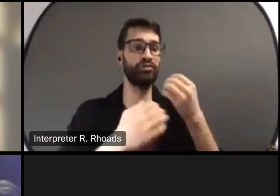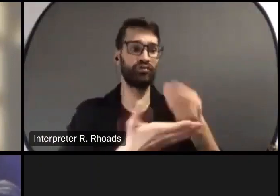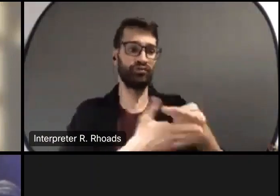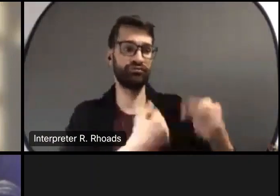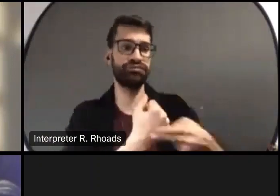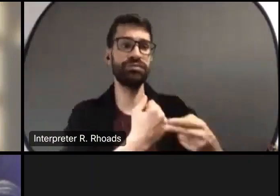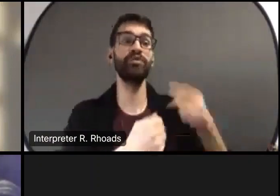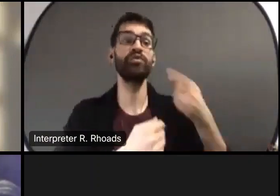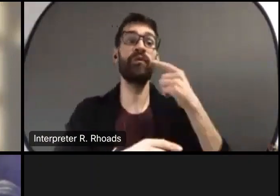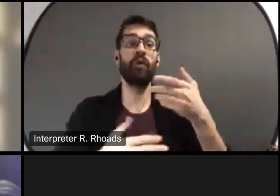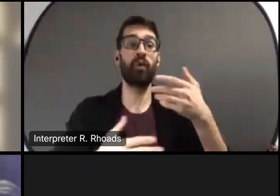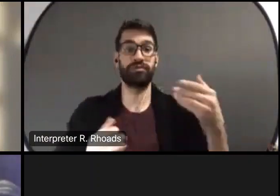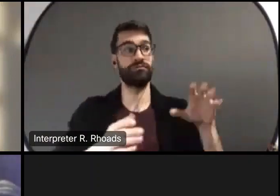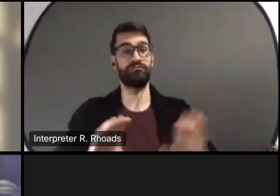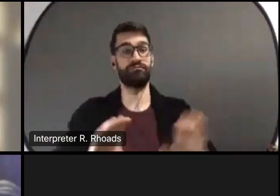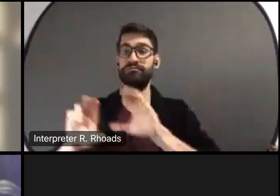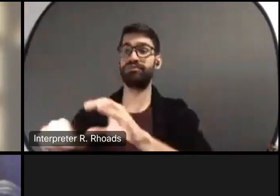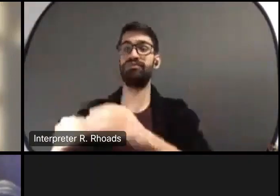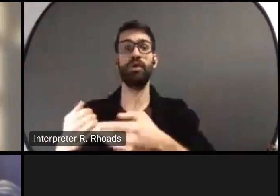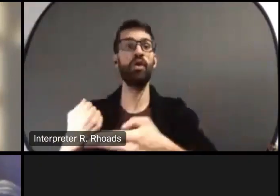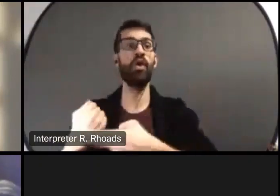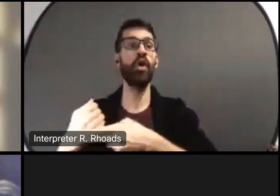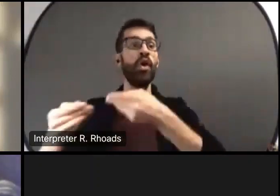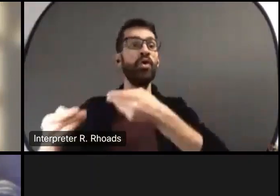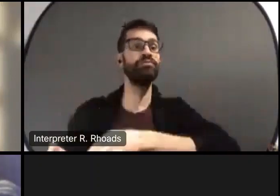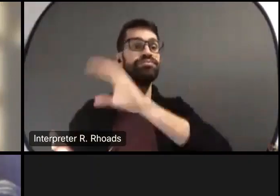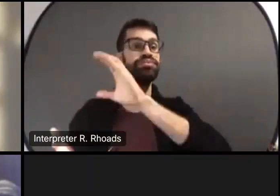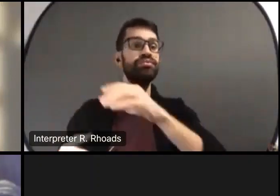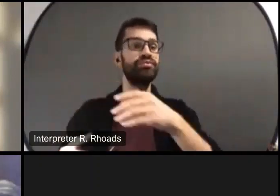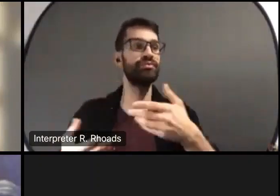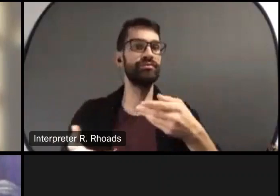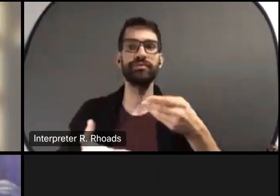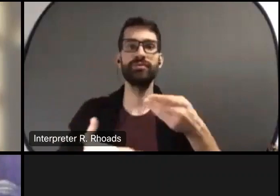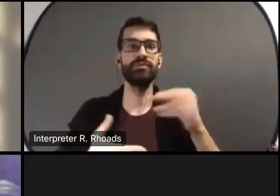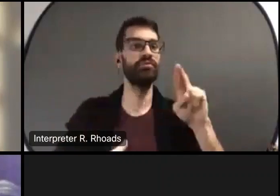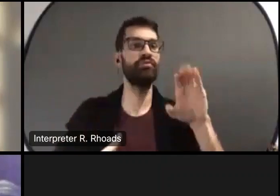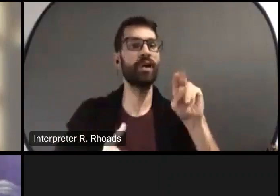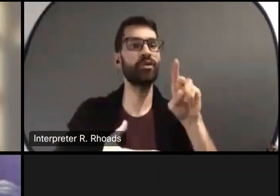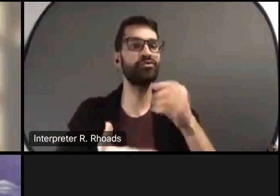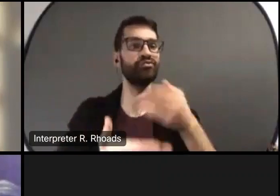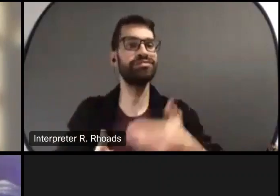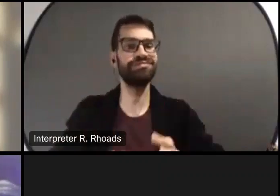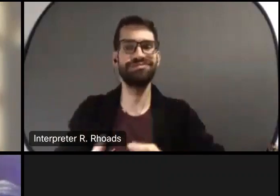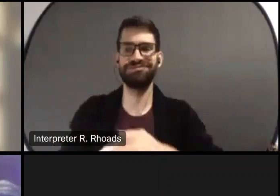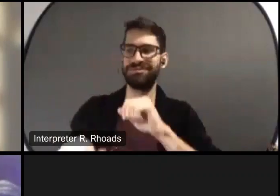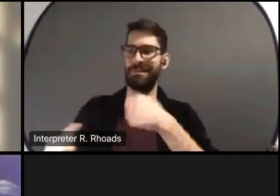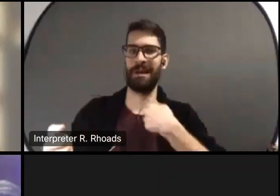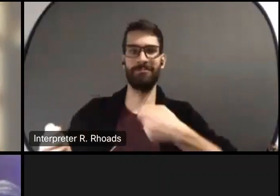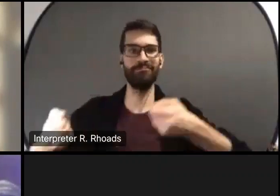used it. But I've got other colleagues who have never visited the office and they don't seem to